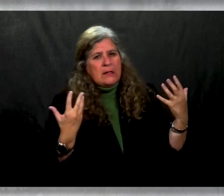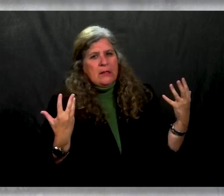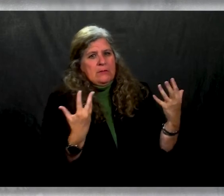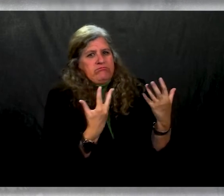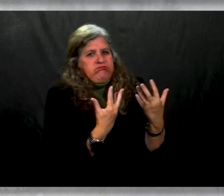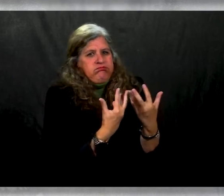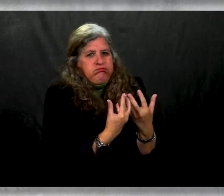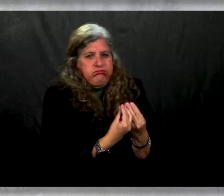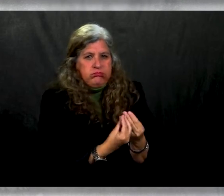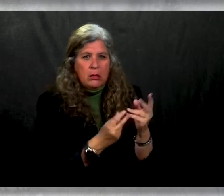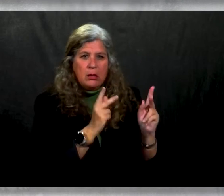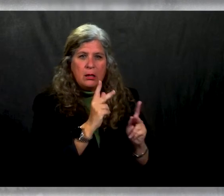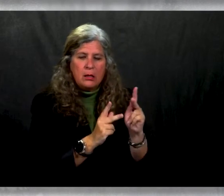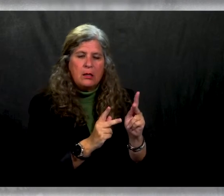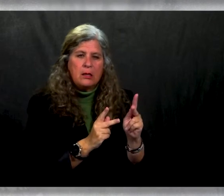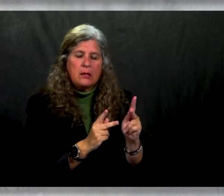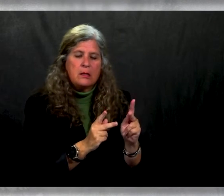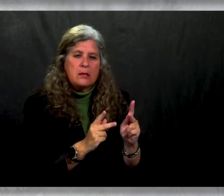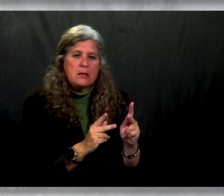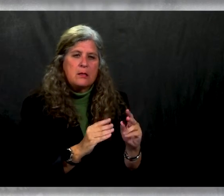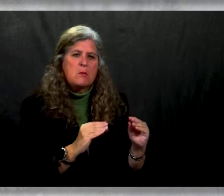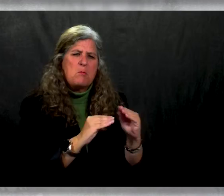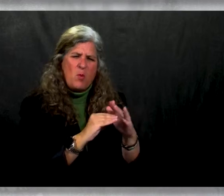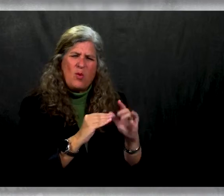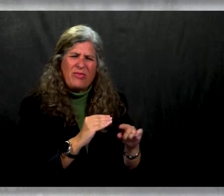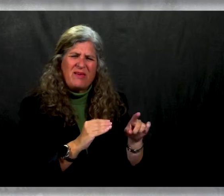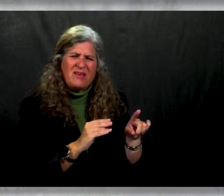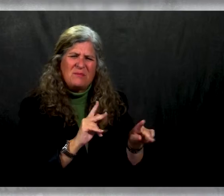that it was more than even those attempting to care